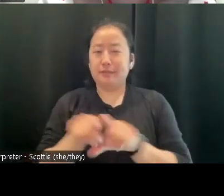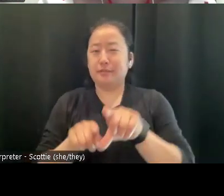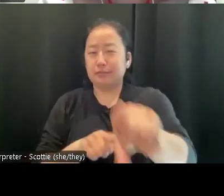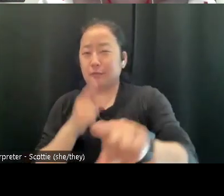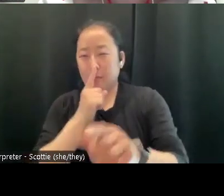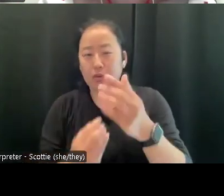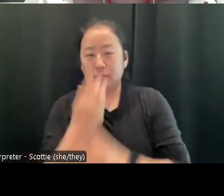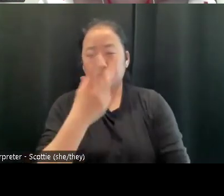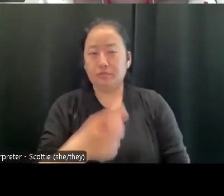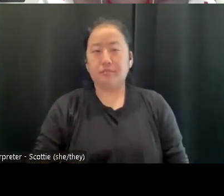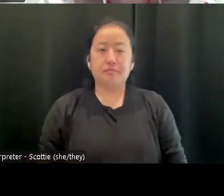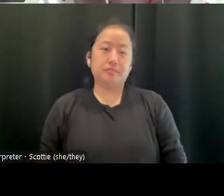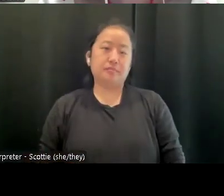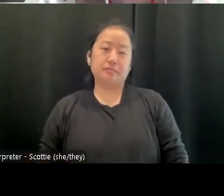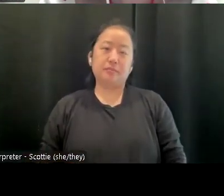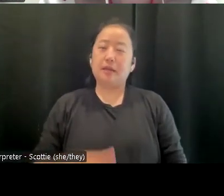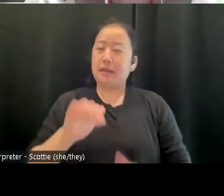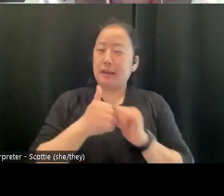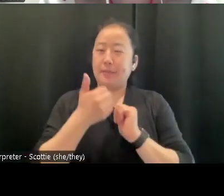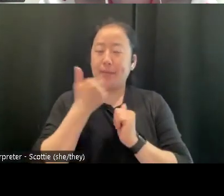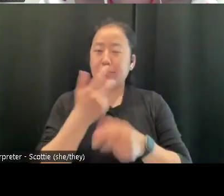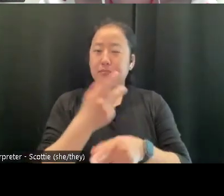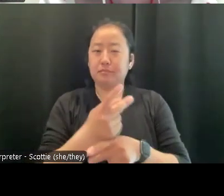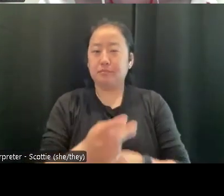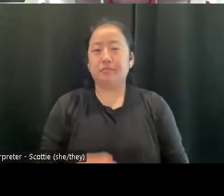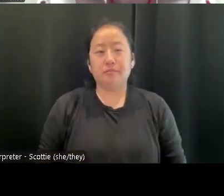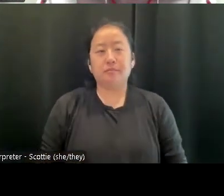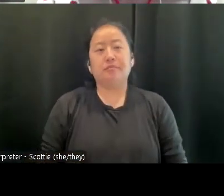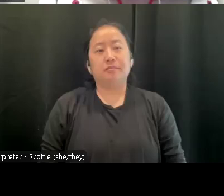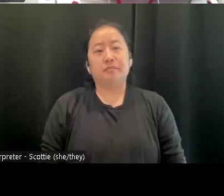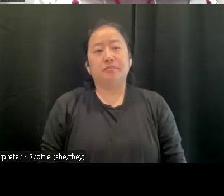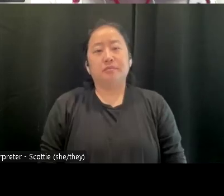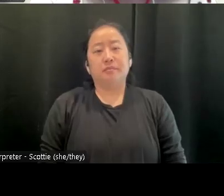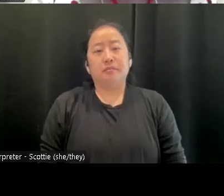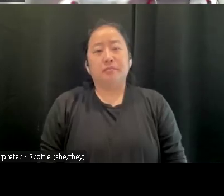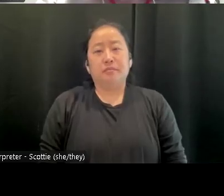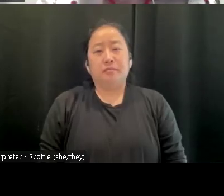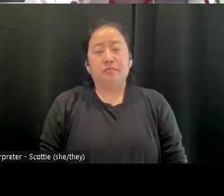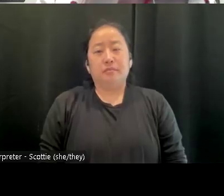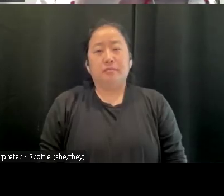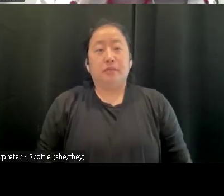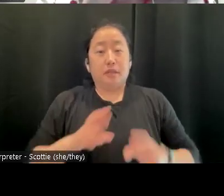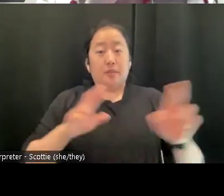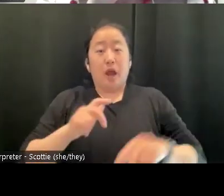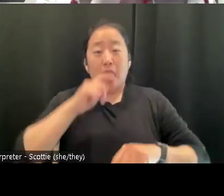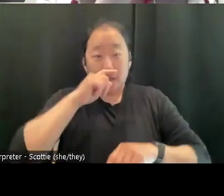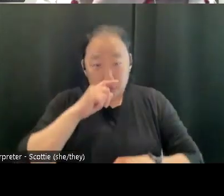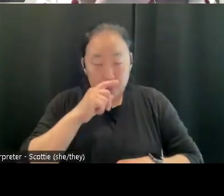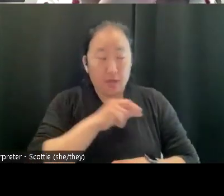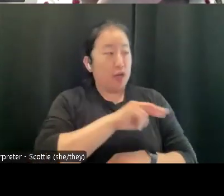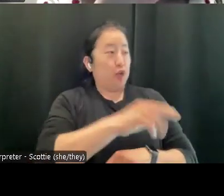and the best ways to take care of them. I looked at the flowers and all of a